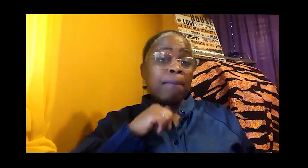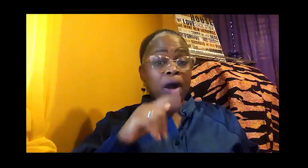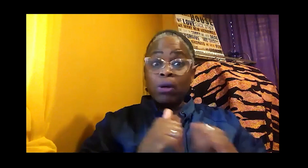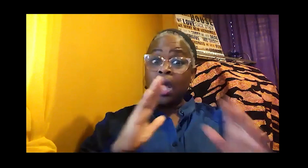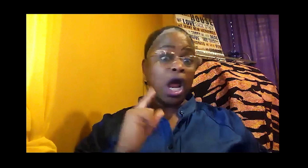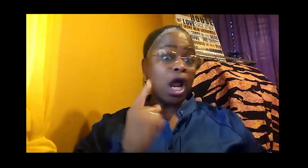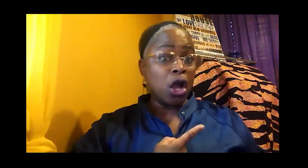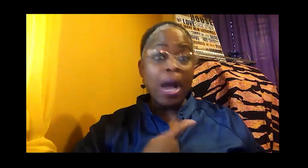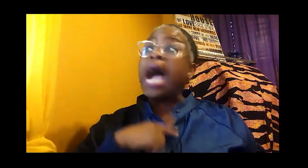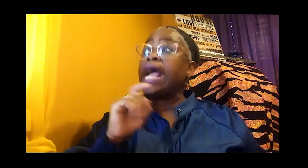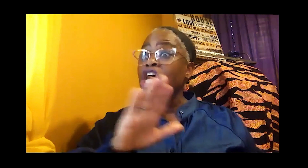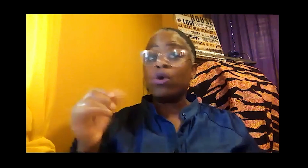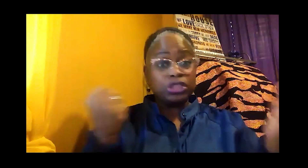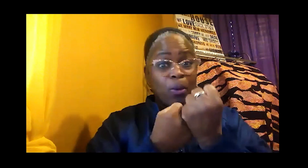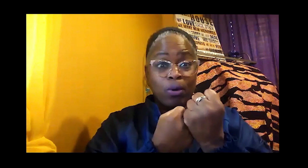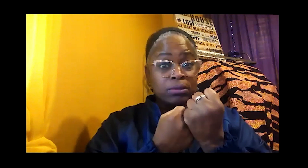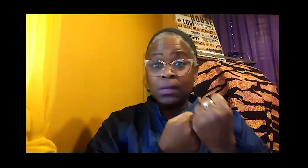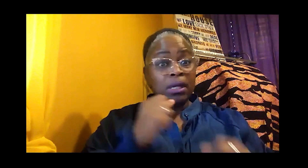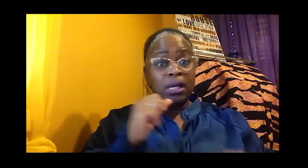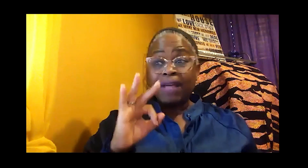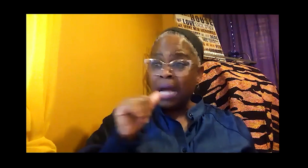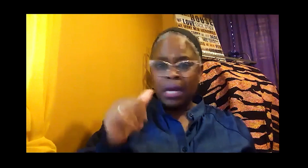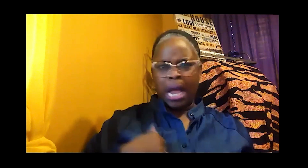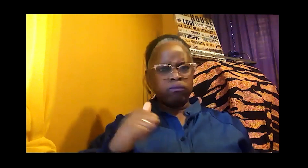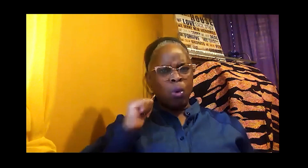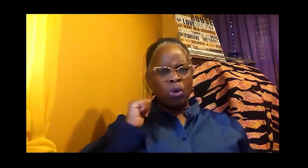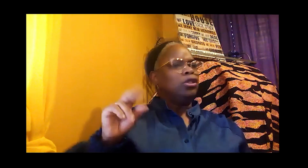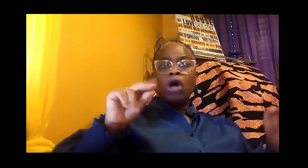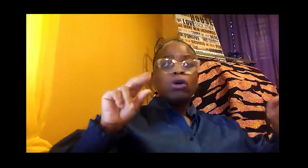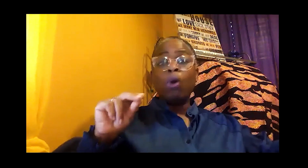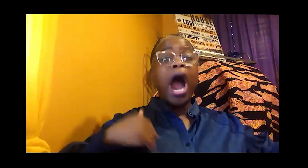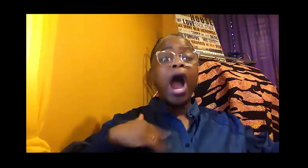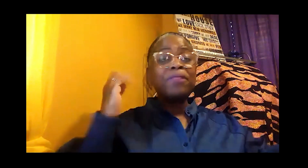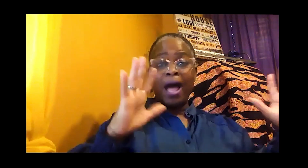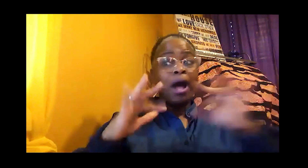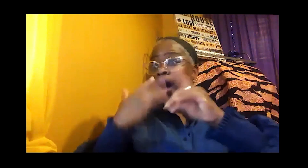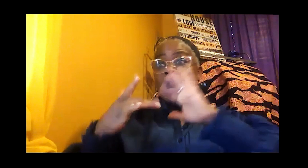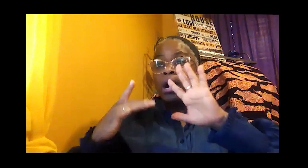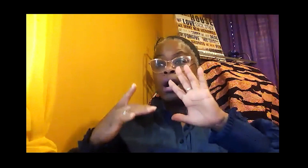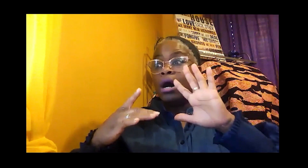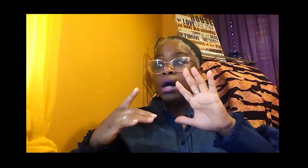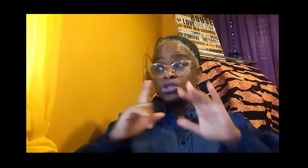up this company alone. I needed their support - when I was assured that support would be ongoing,